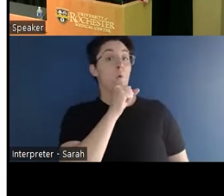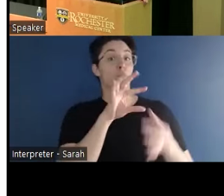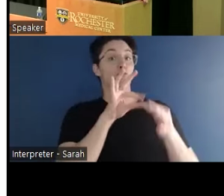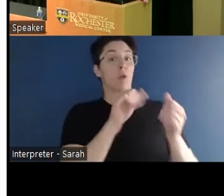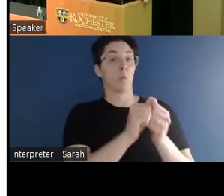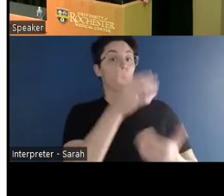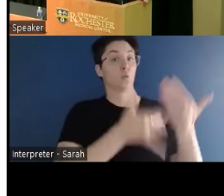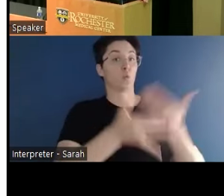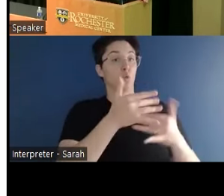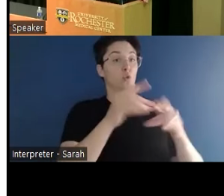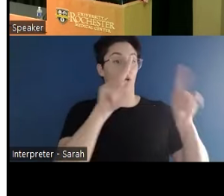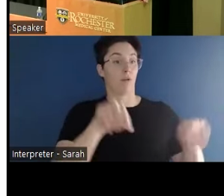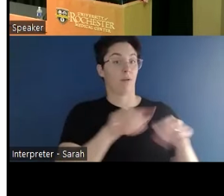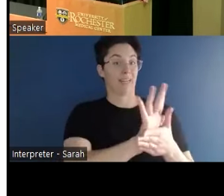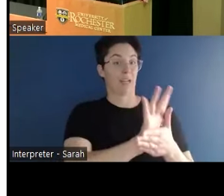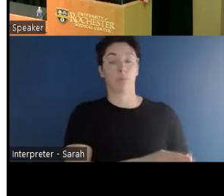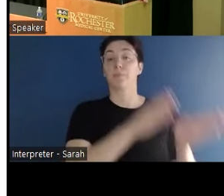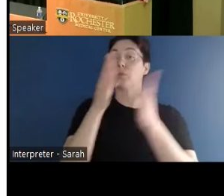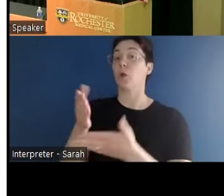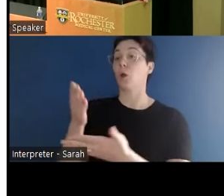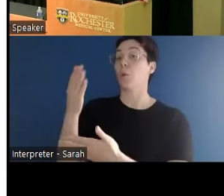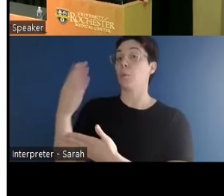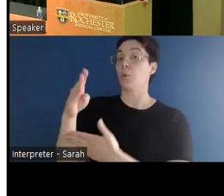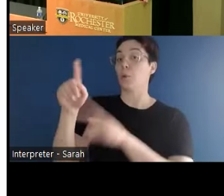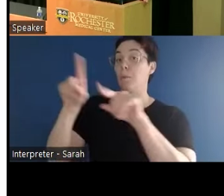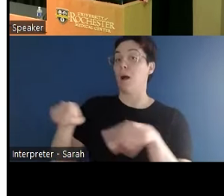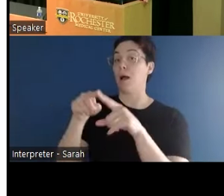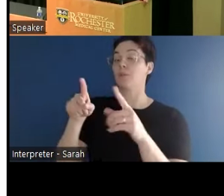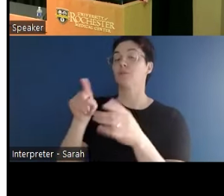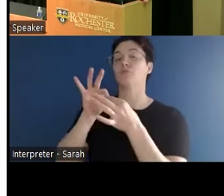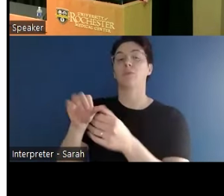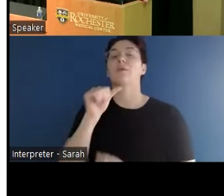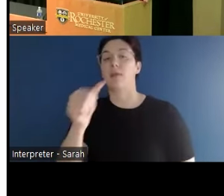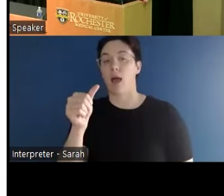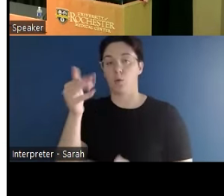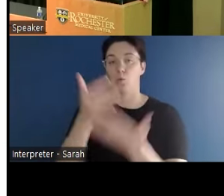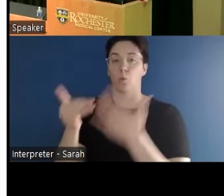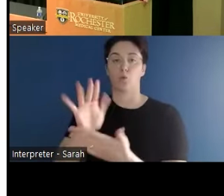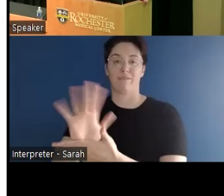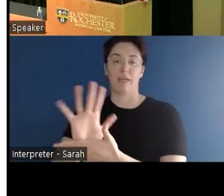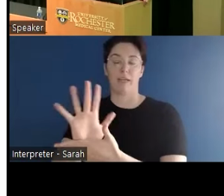and that the blue boxes always correspond to non-social videos it's like picture a household